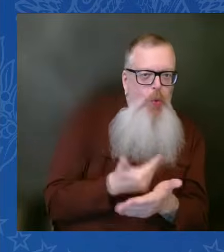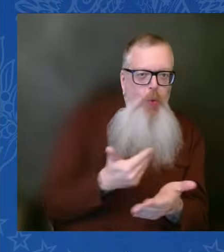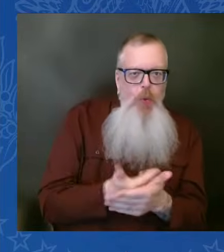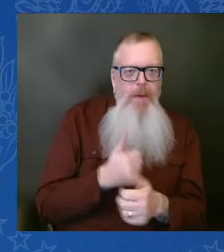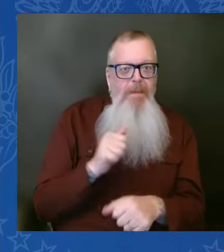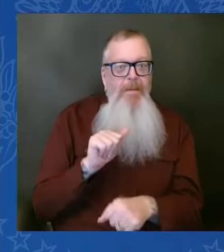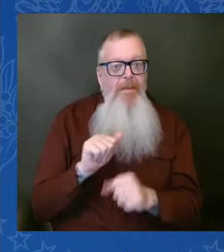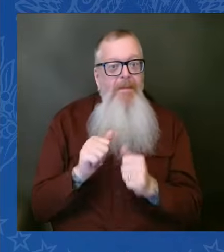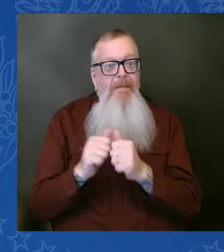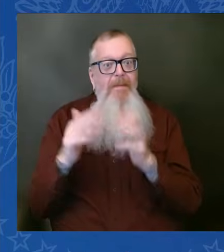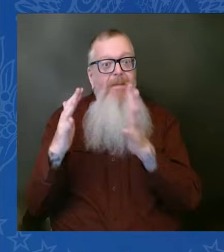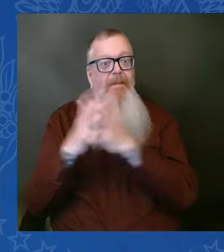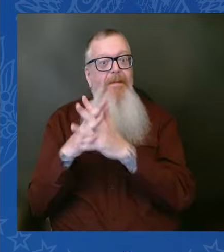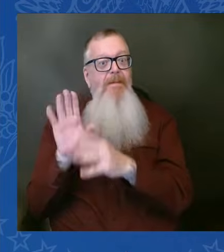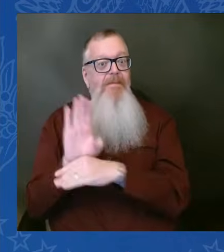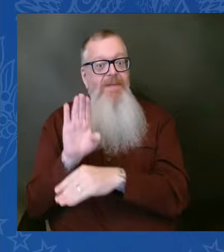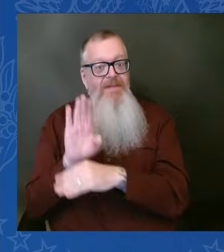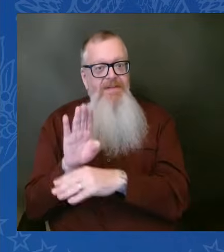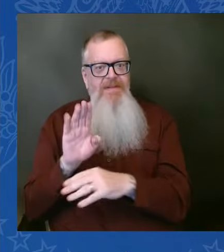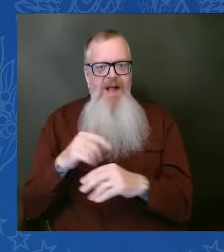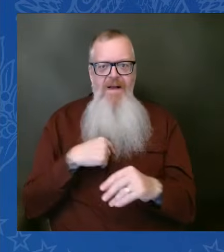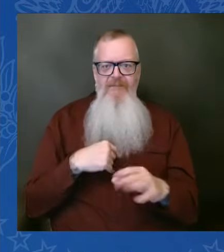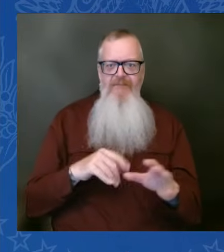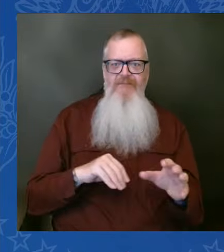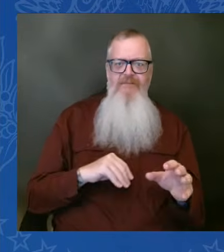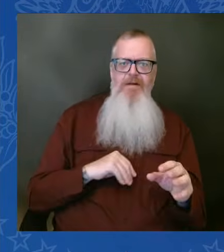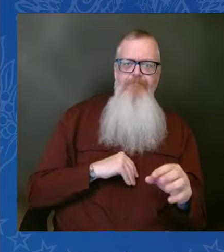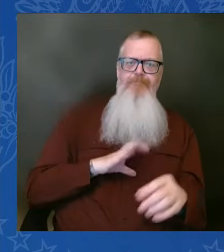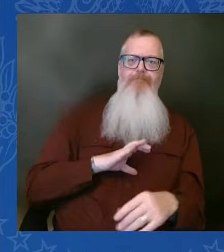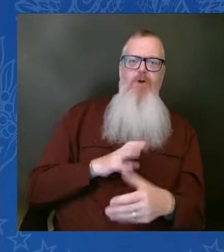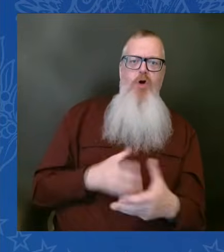There’s so much more from our playbook. The bottom line is, in four short years,